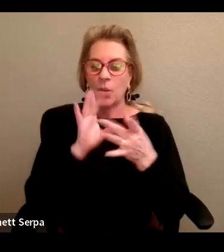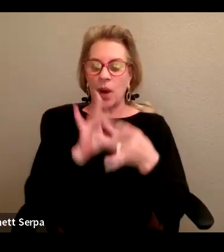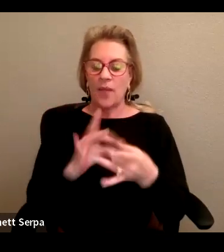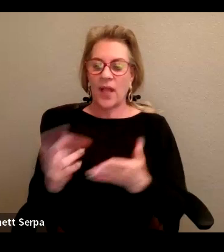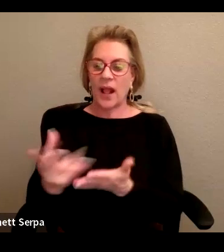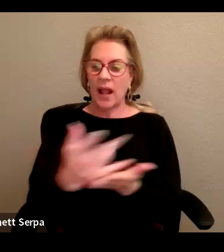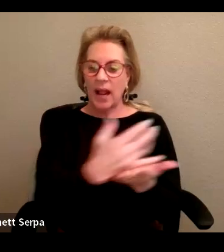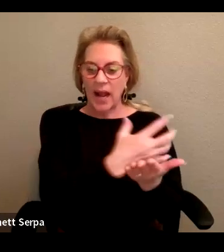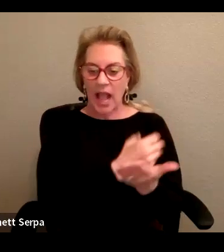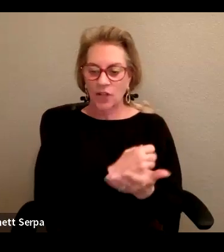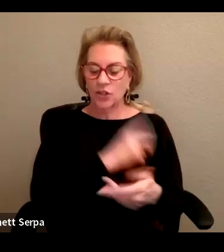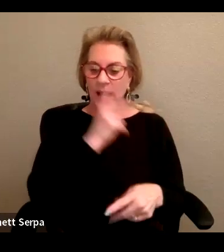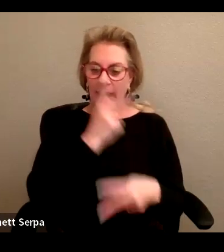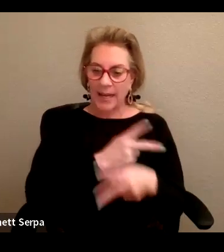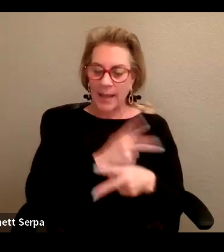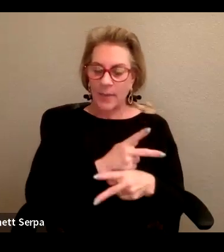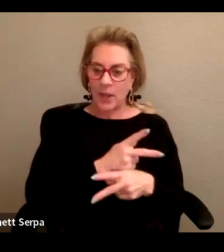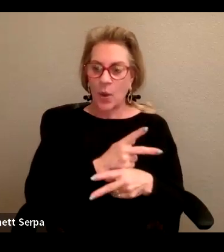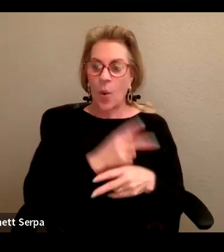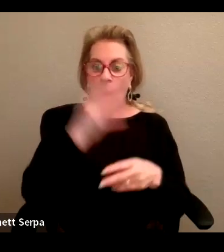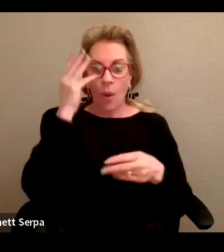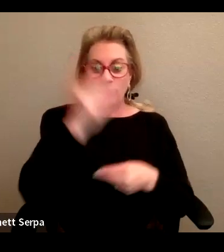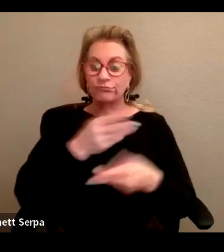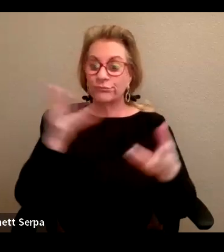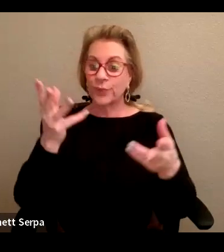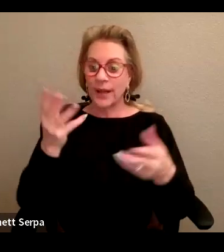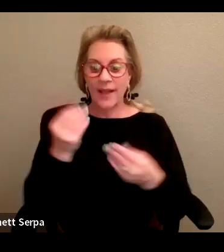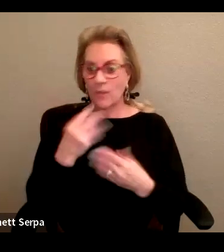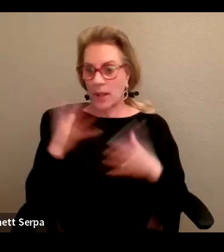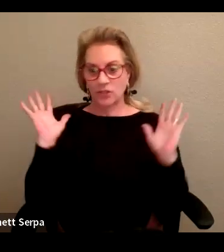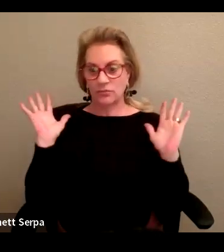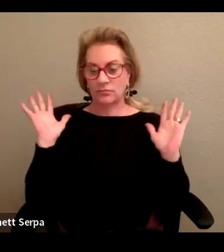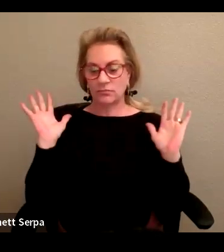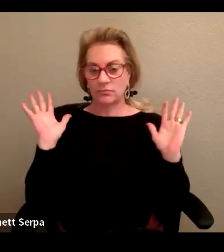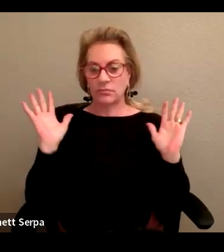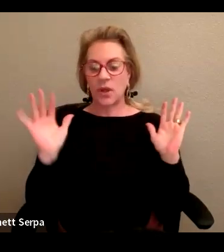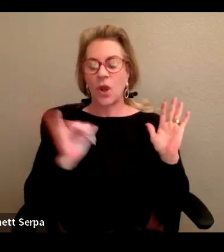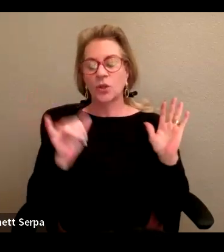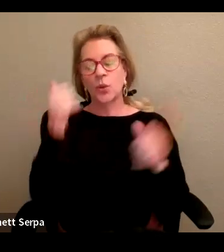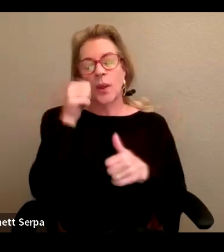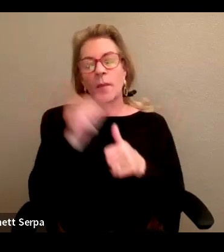storage and release of information one thing to note about the courthouse policies is that